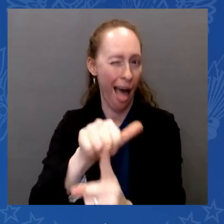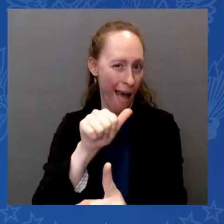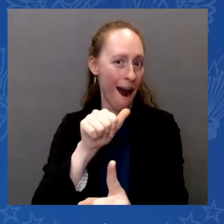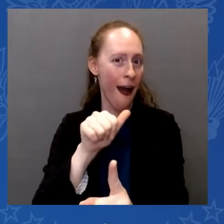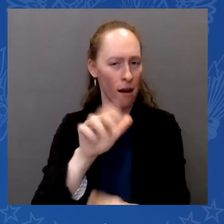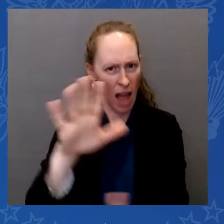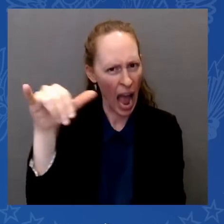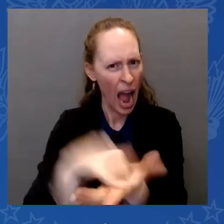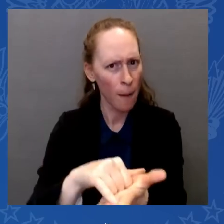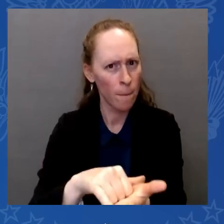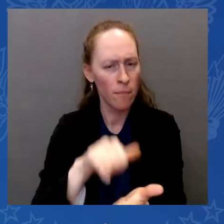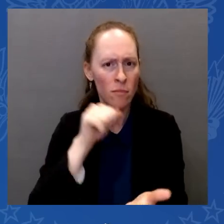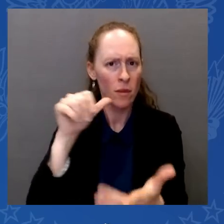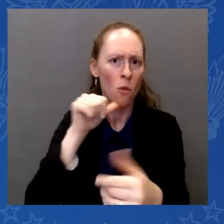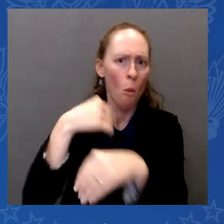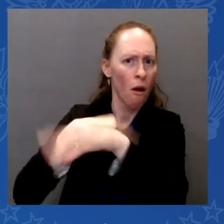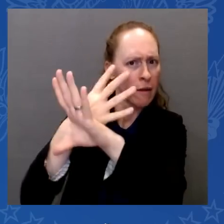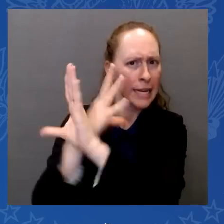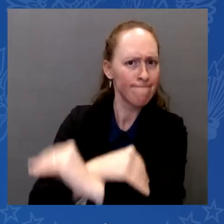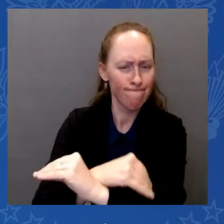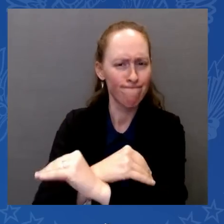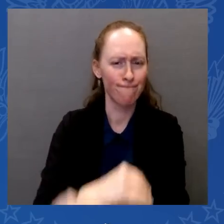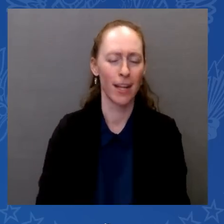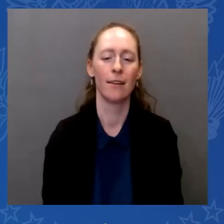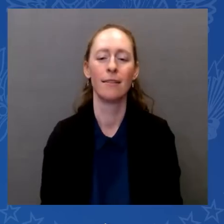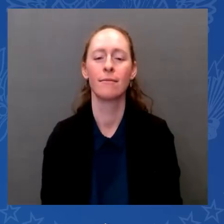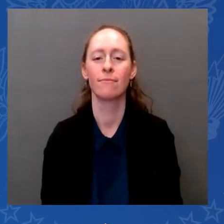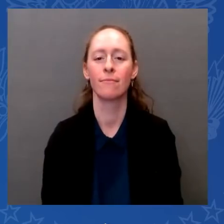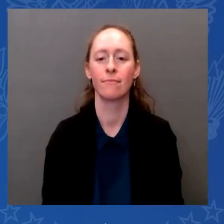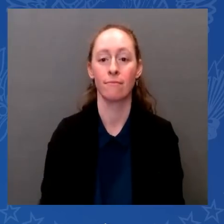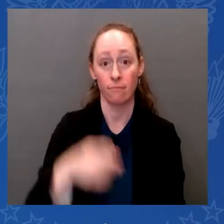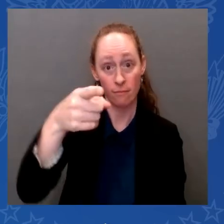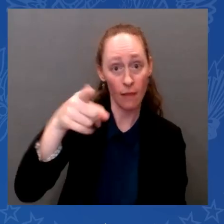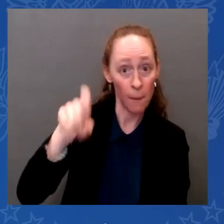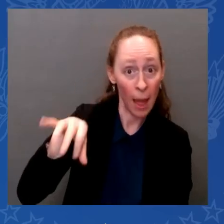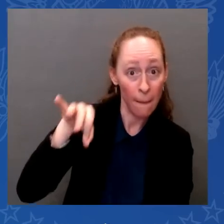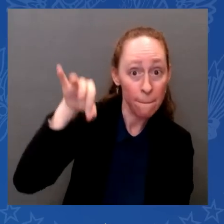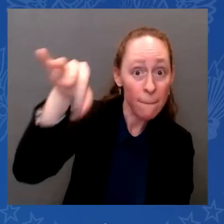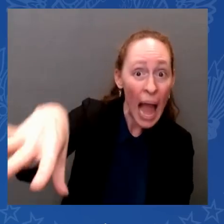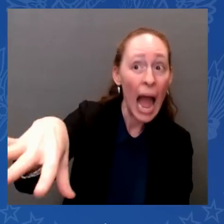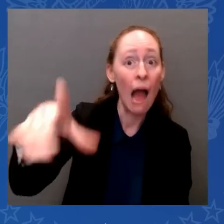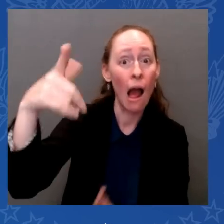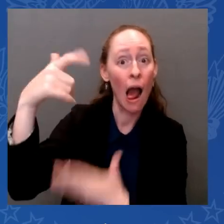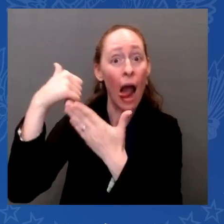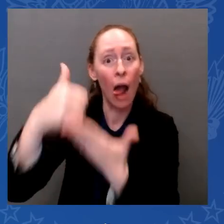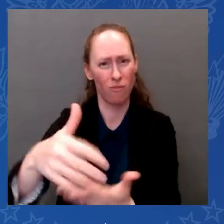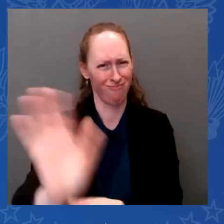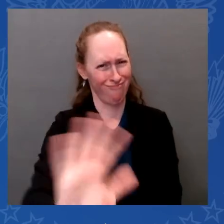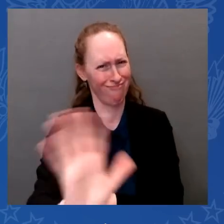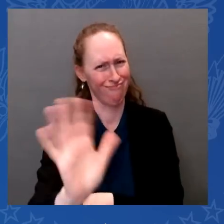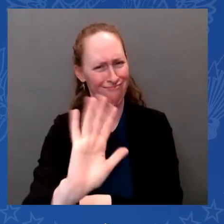from the Student Loan Program. You're going to get calls, "If you do this, it'll pay that. You can get relief." That's fraud.